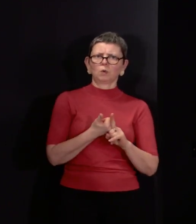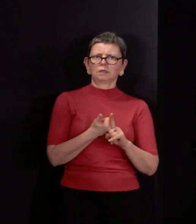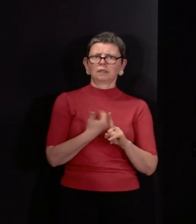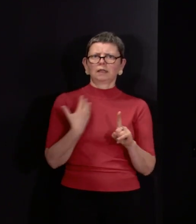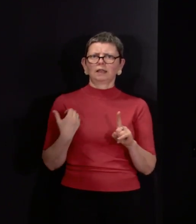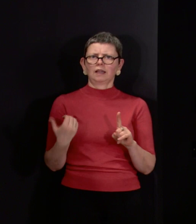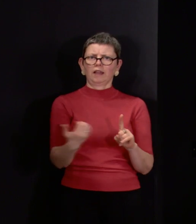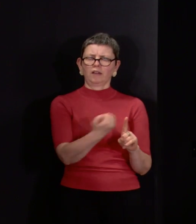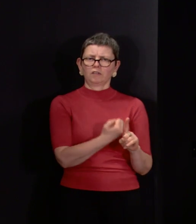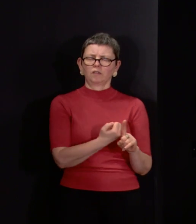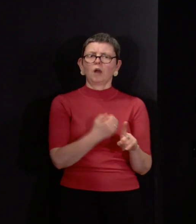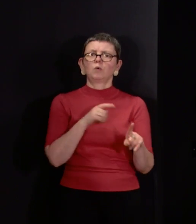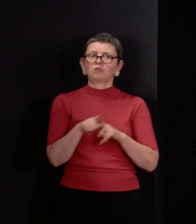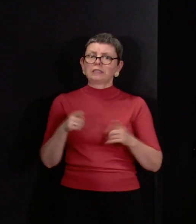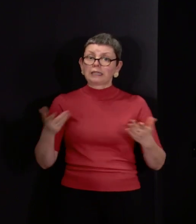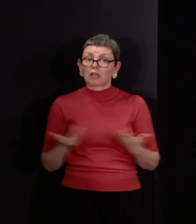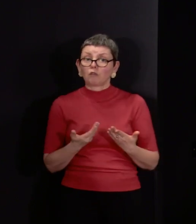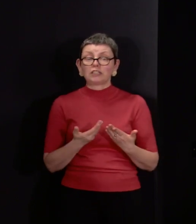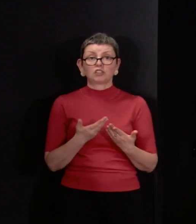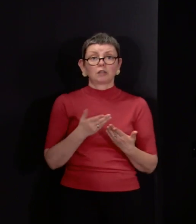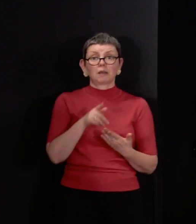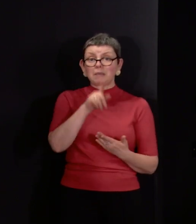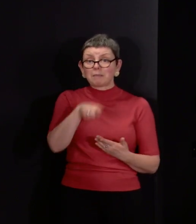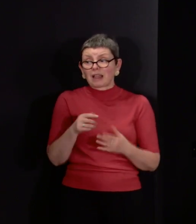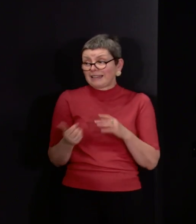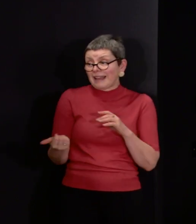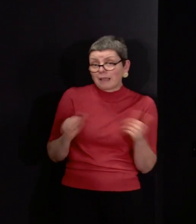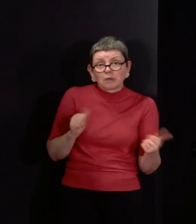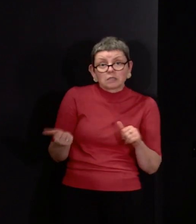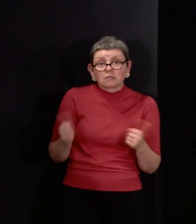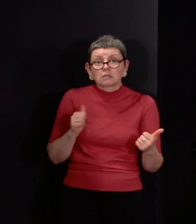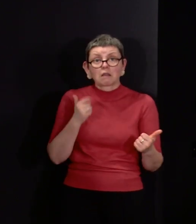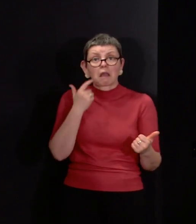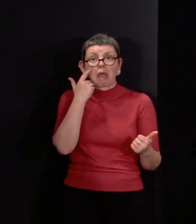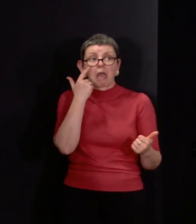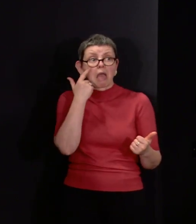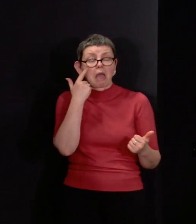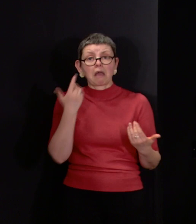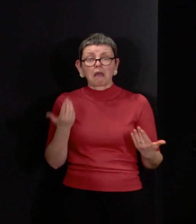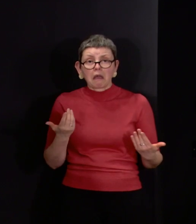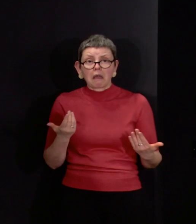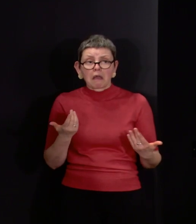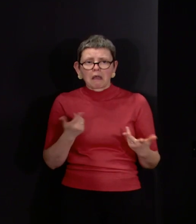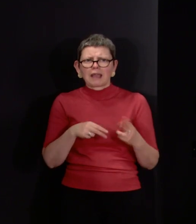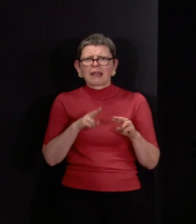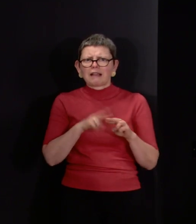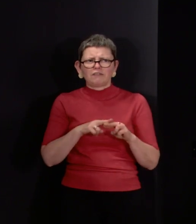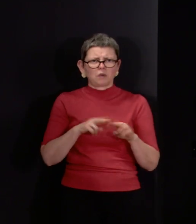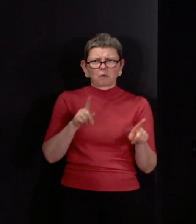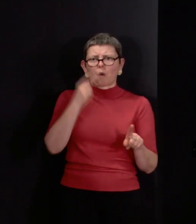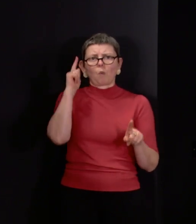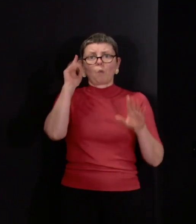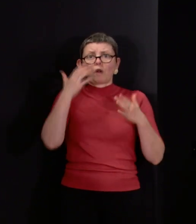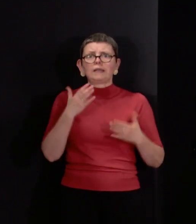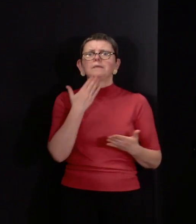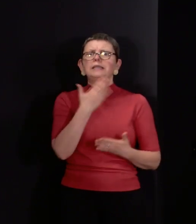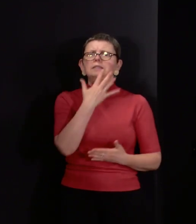as we can people and neighbours to look out for each other. I said, again, in some of